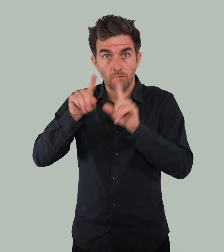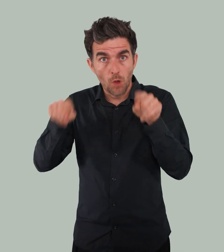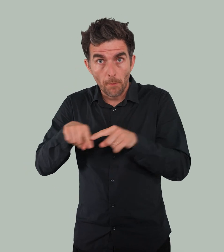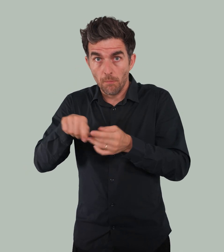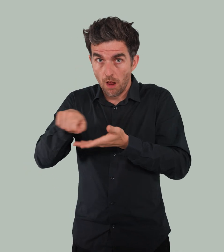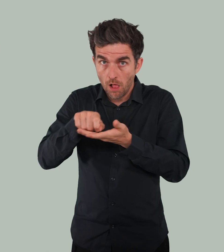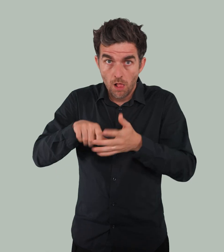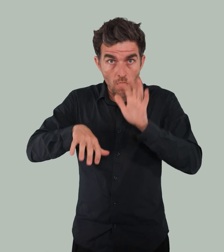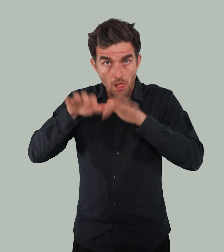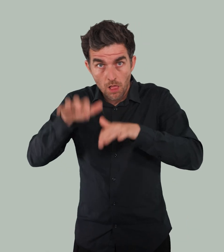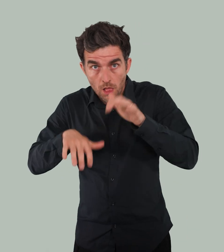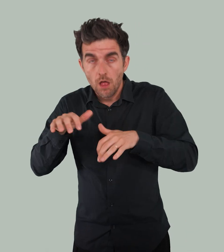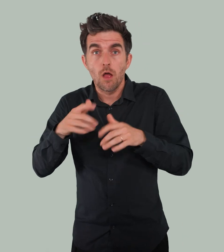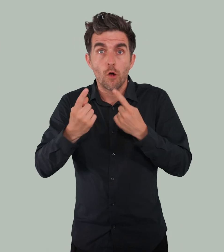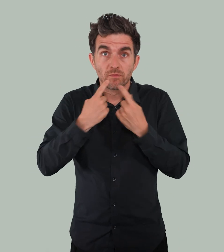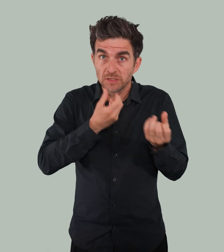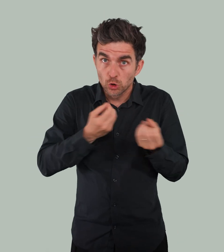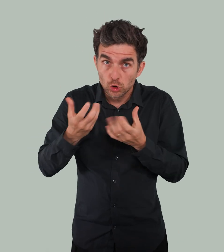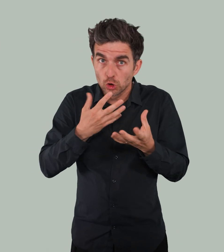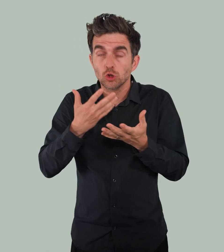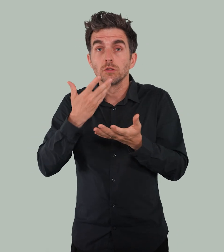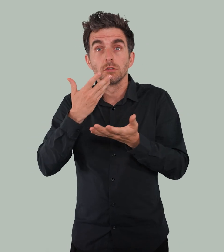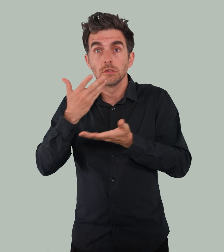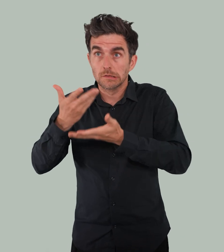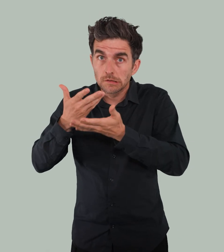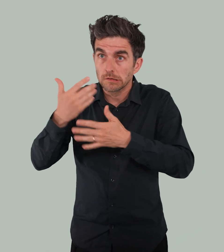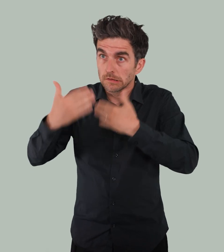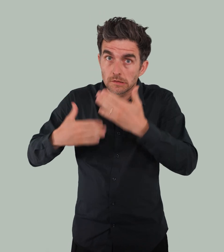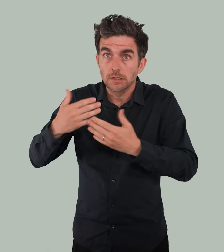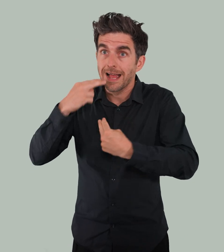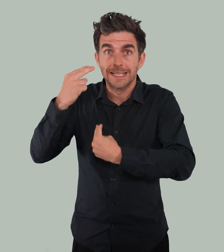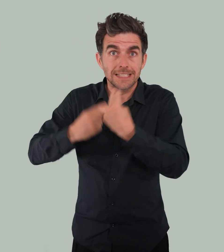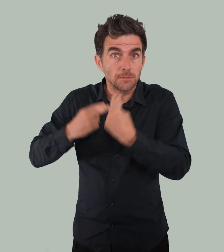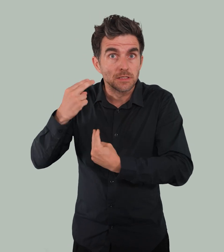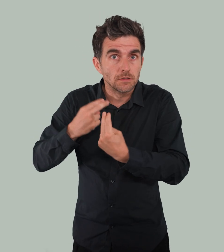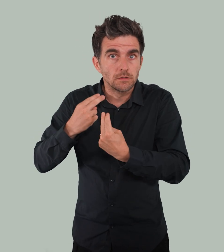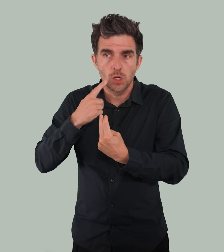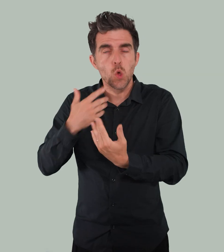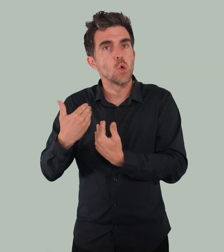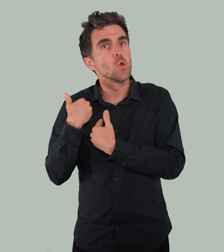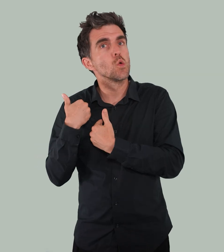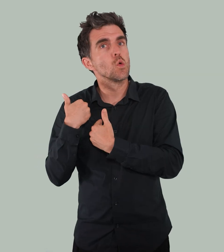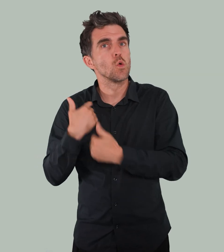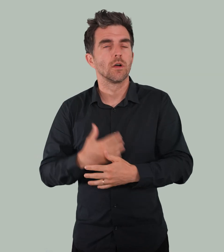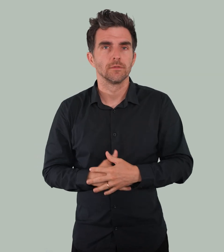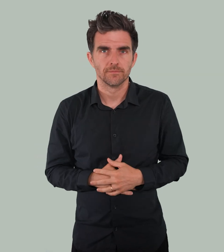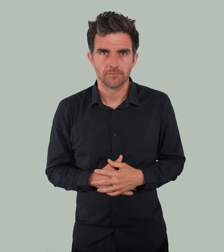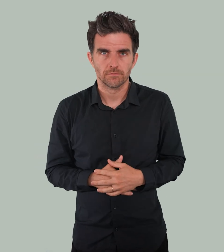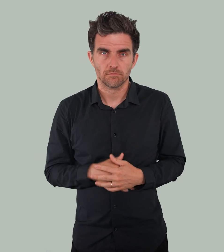including completing forms, providing information and engaging with assessments.